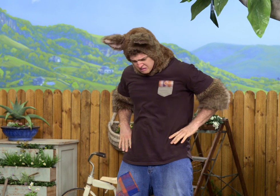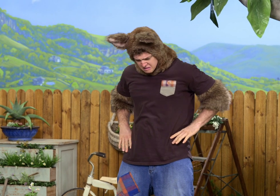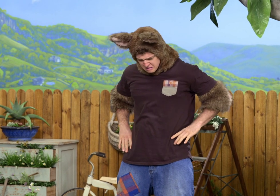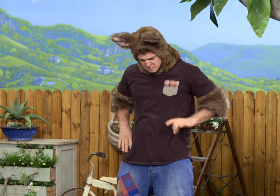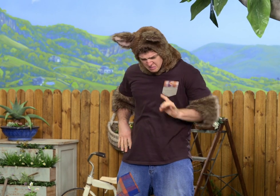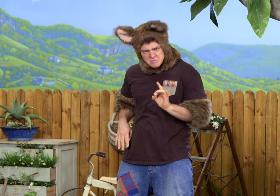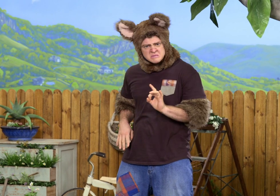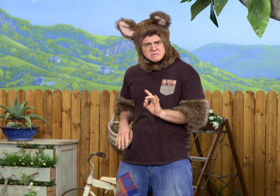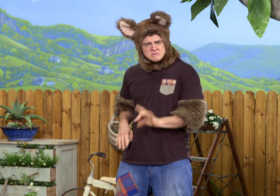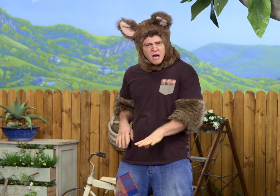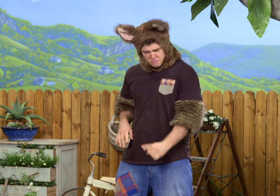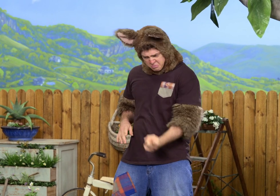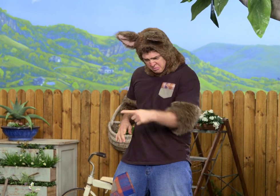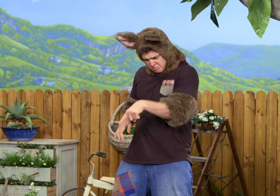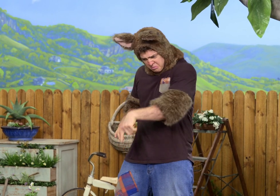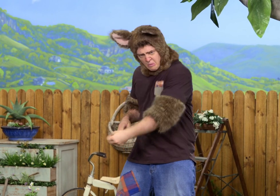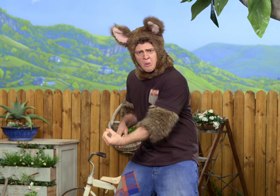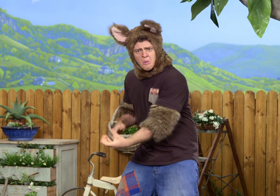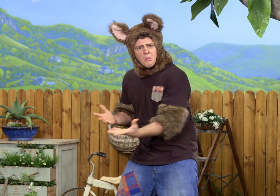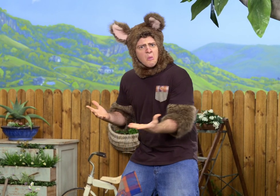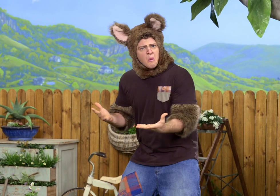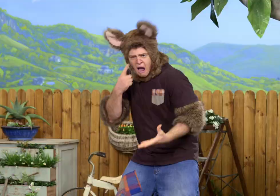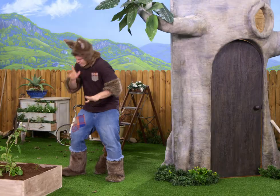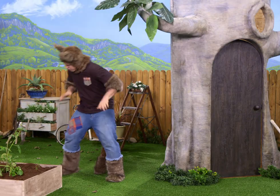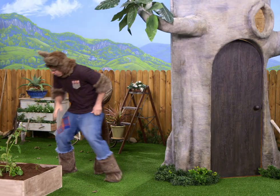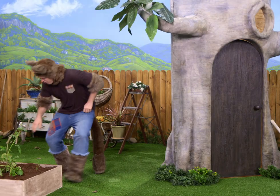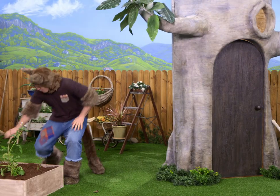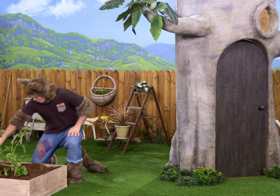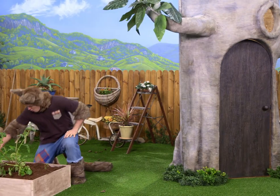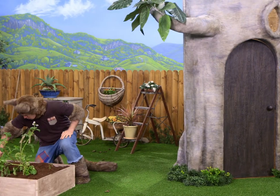Hm. Maybe they've burrowed into the ground by themselves.